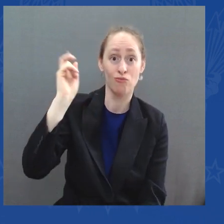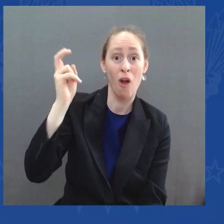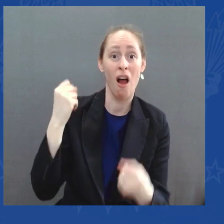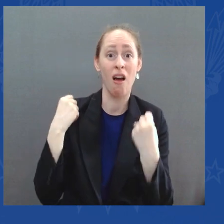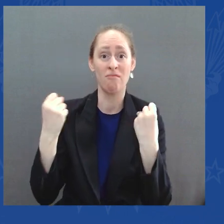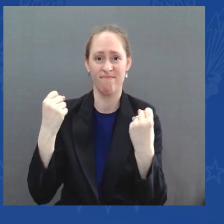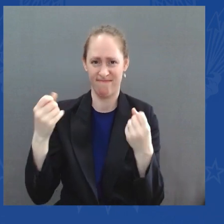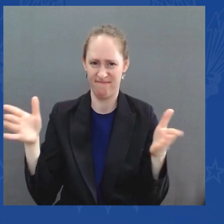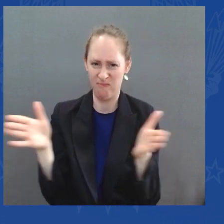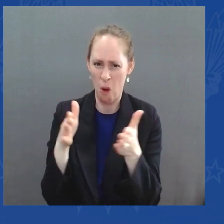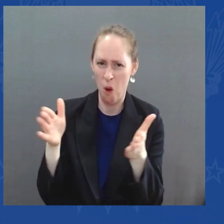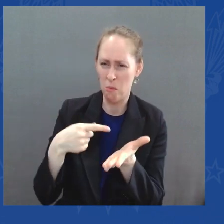not that I am, but they are.